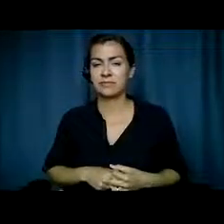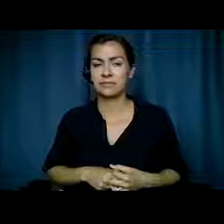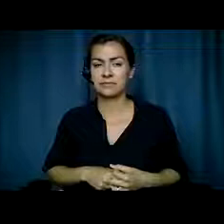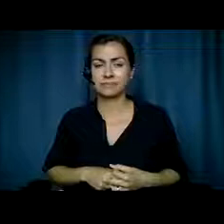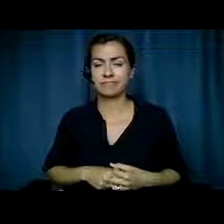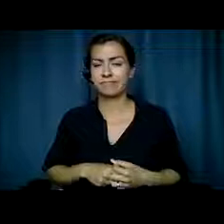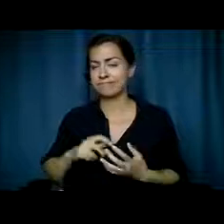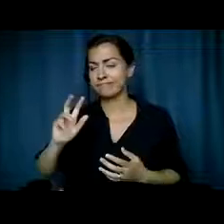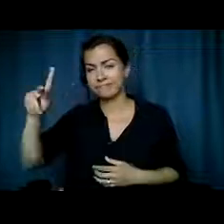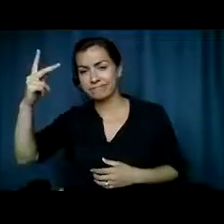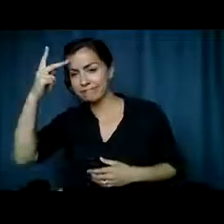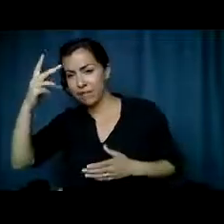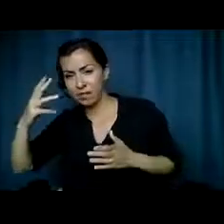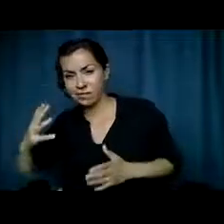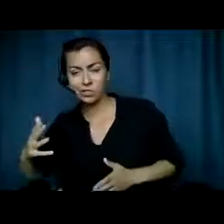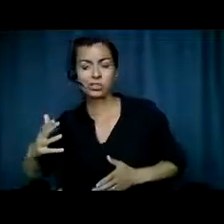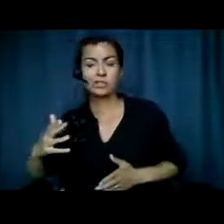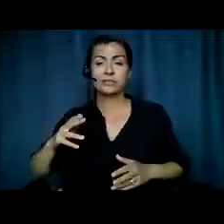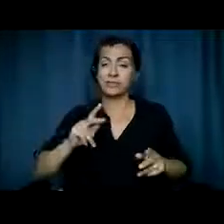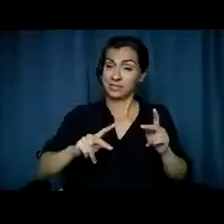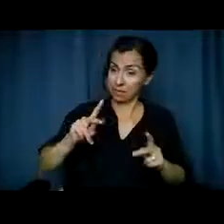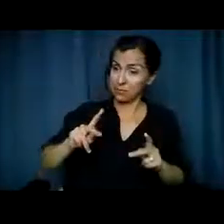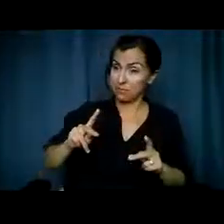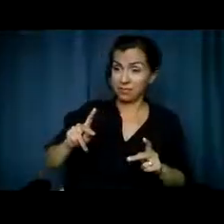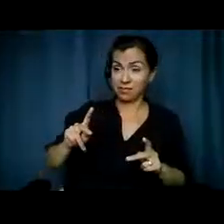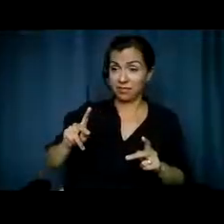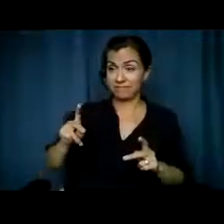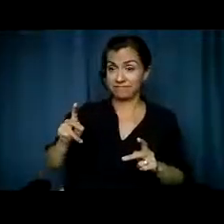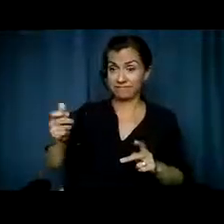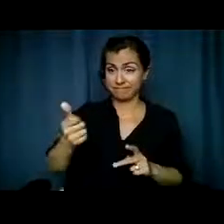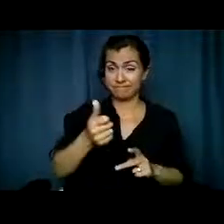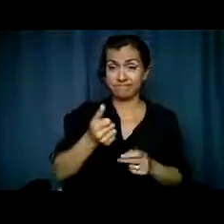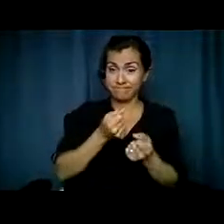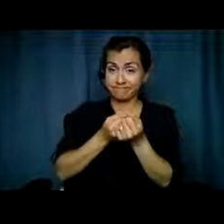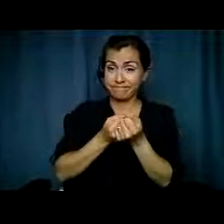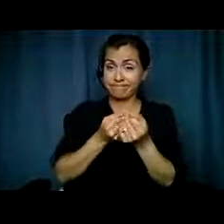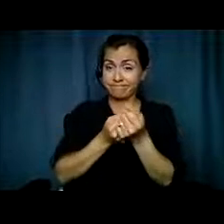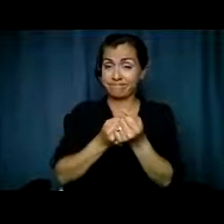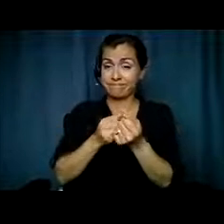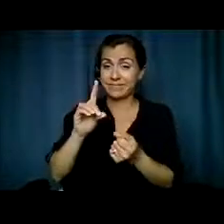an american activist and advocate for people with disabilities who helped to pass the Americans with Disabilities Act